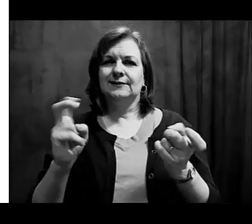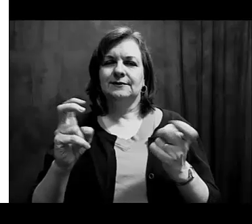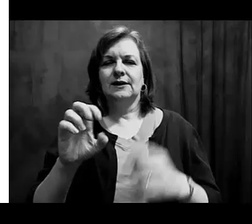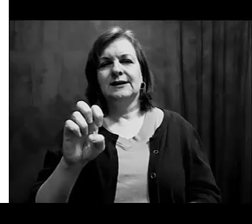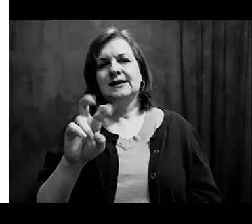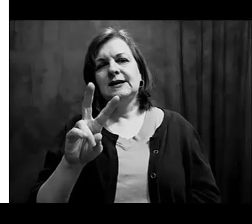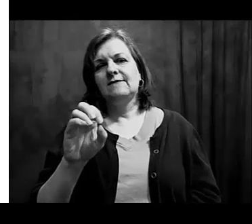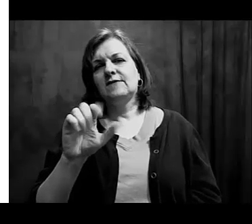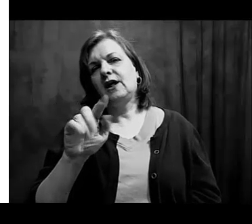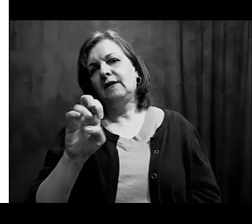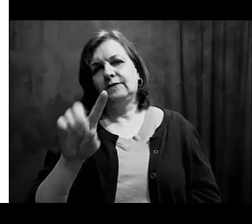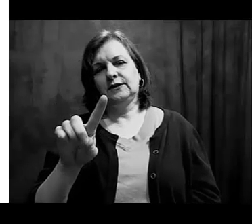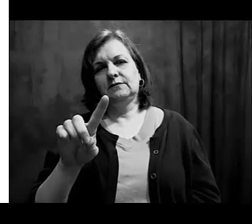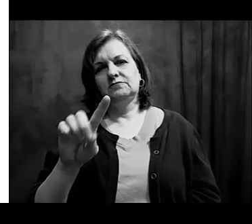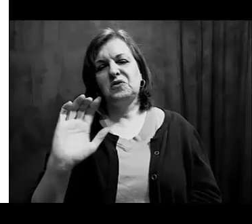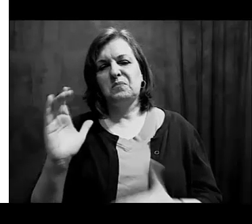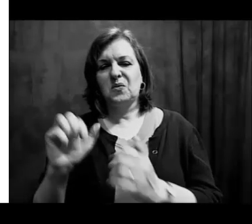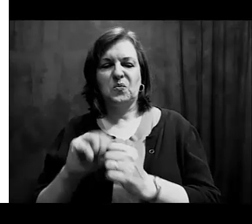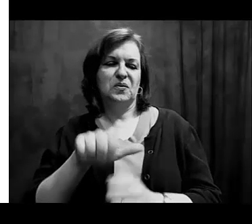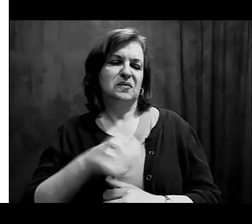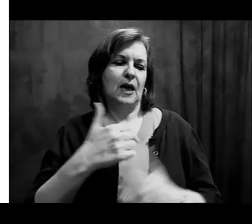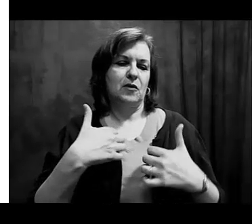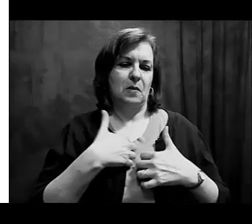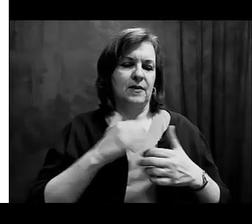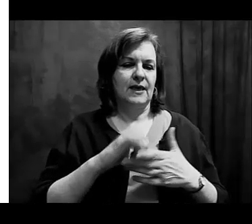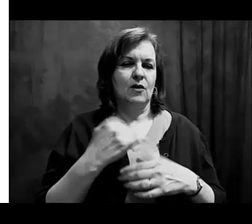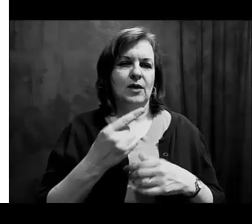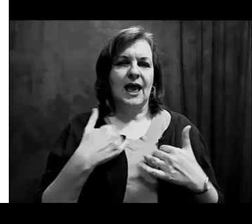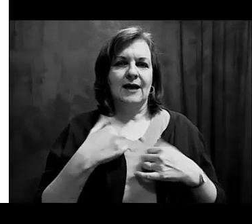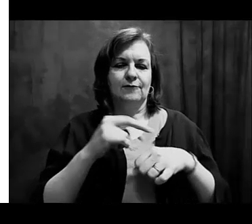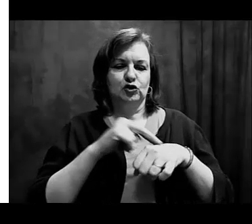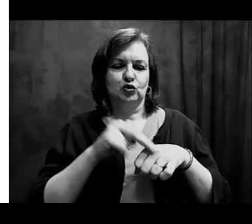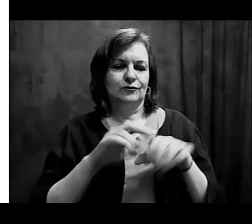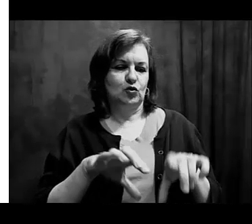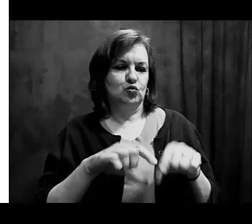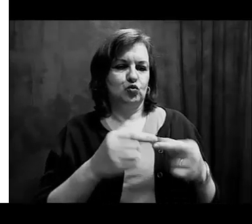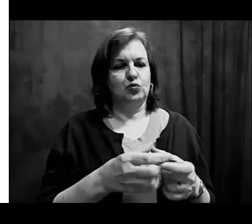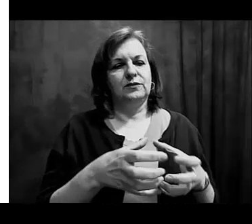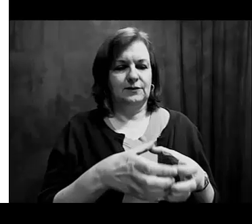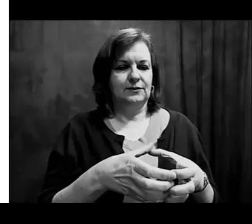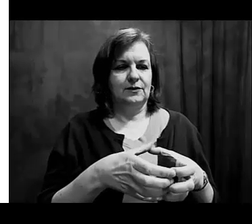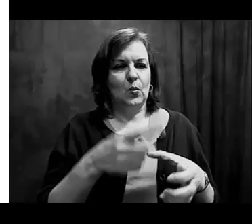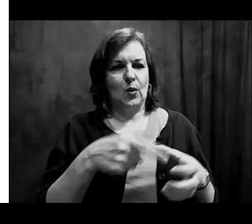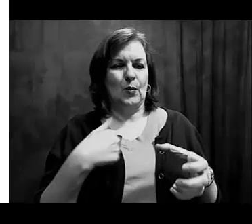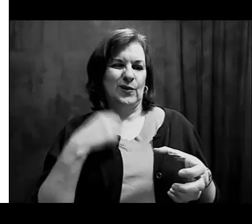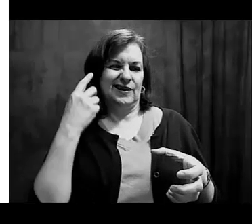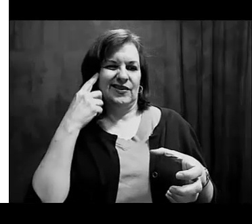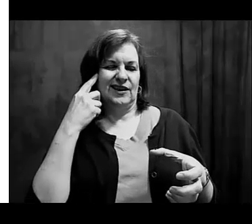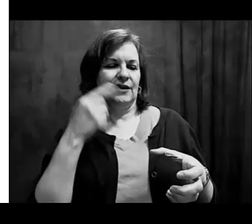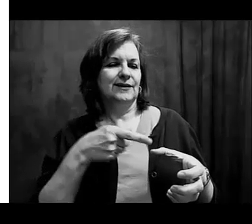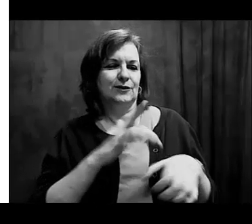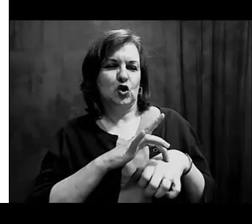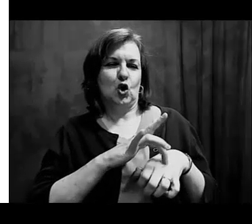organisms that simply have neuron clusters for what we would consider a very early central nervous system